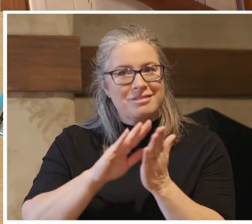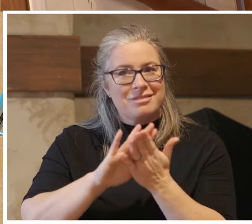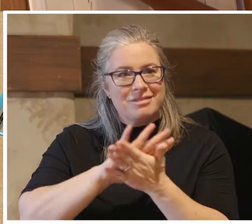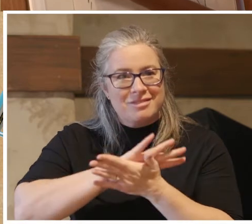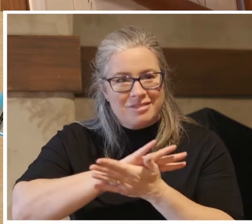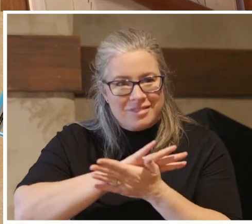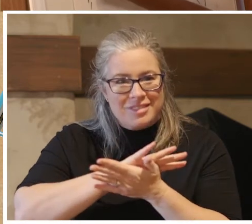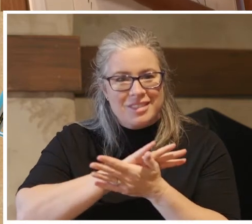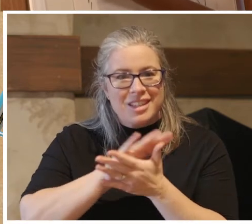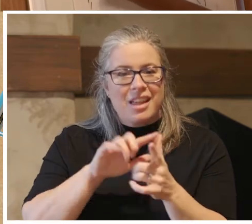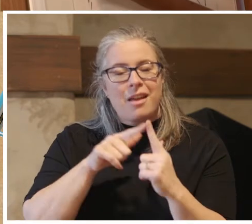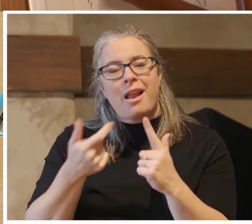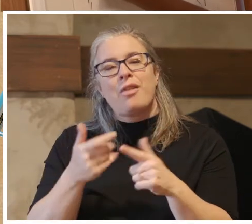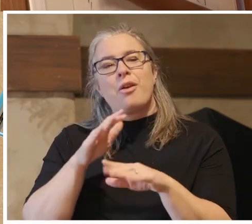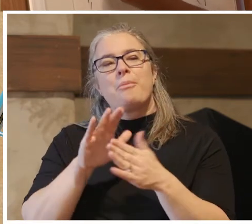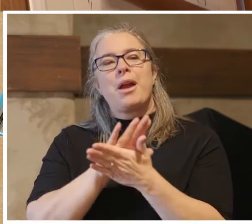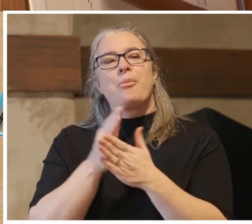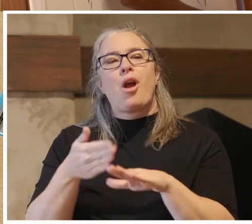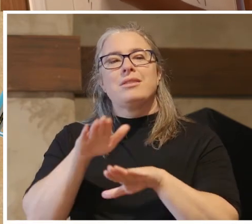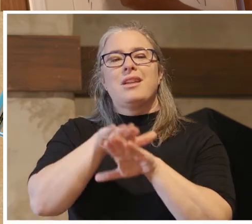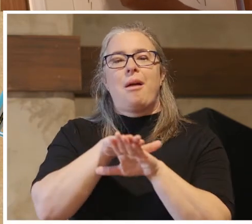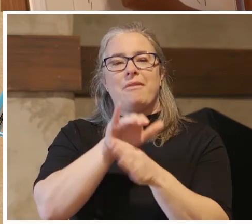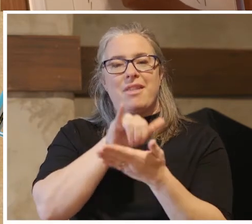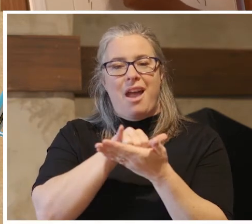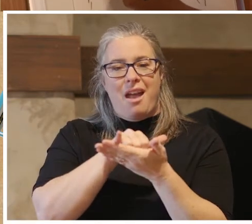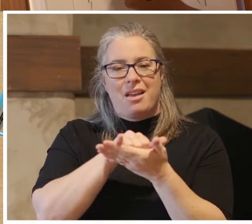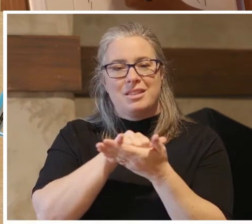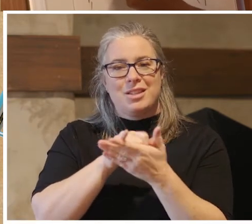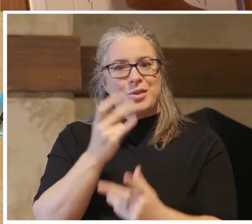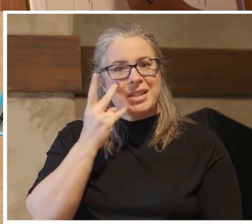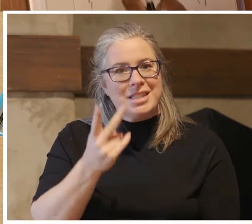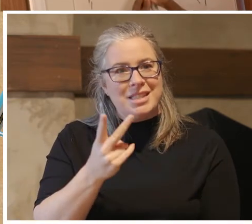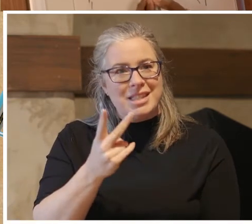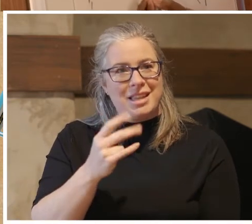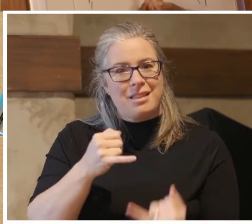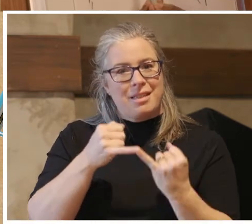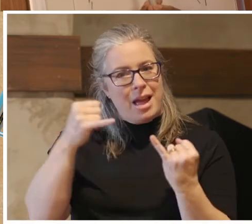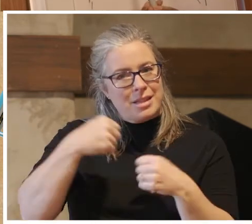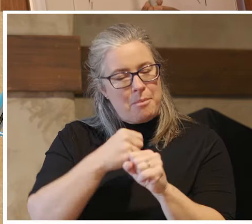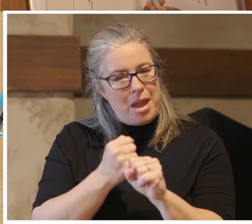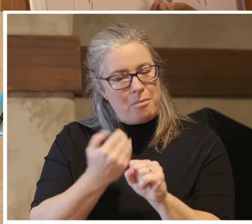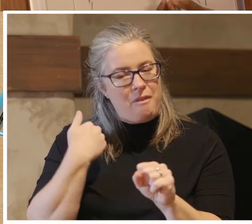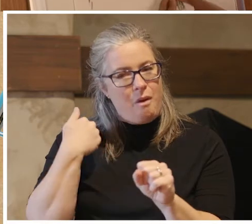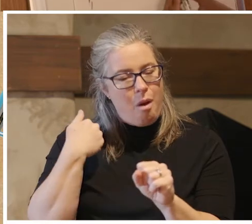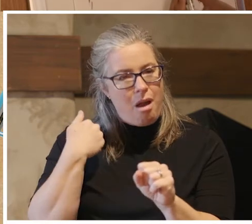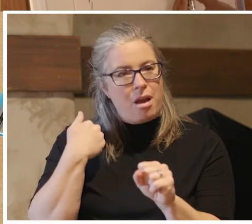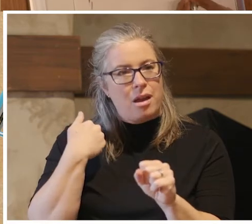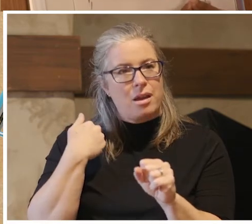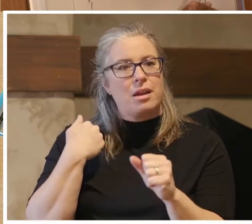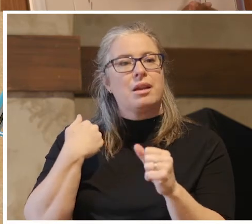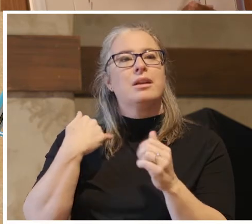and I'm gonna add another piece of paper on top of that, so I can see the lines that I made before,